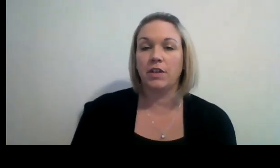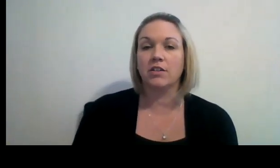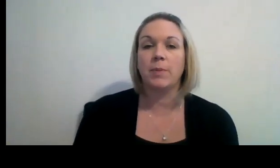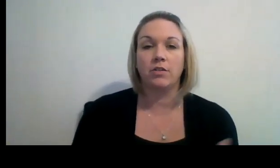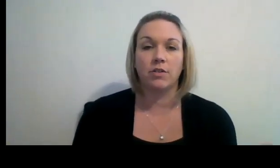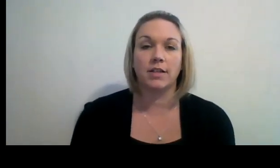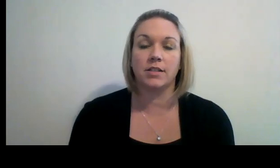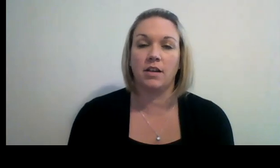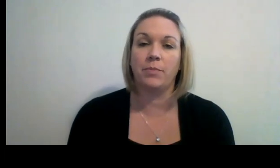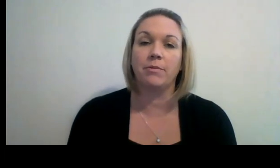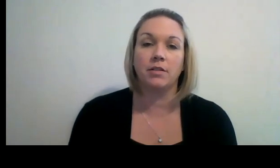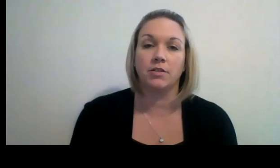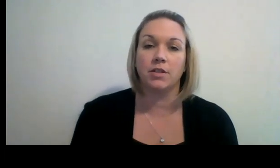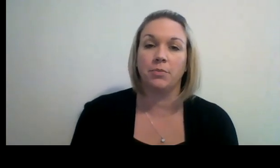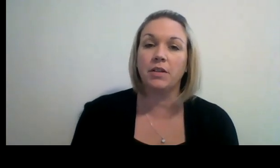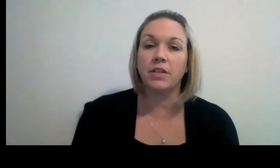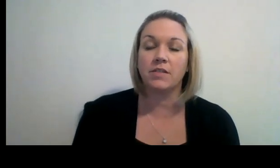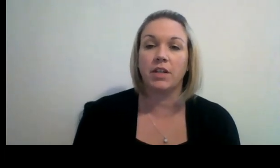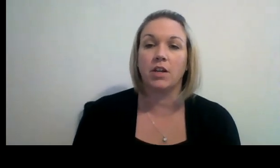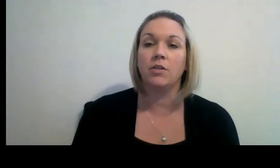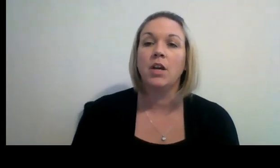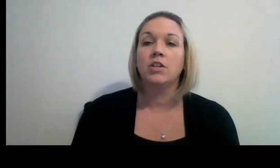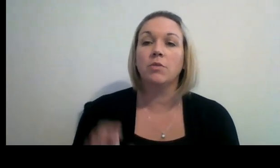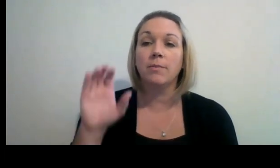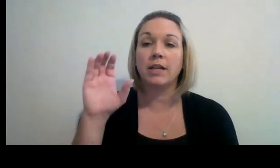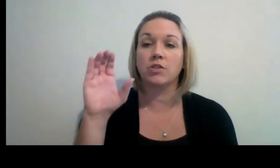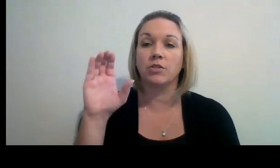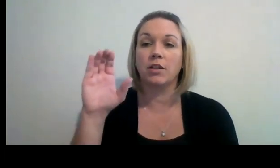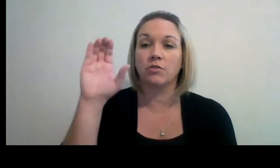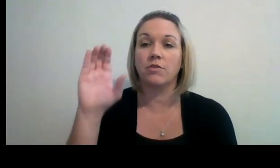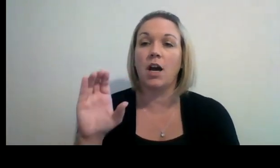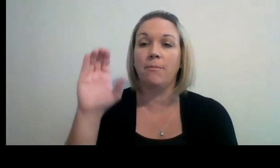fingerspell and you guys have probably learned in a previous video, you want to make sure that you're not